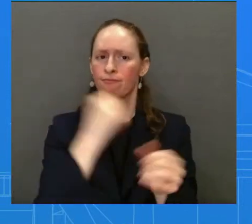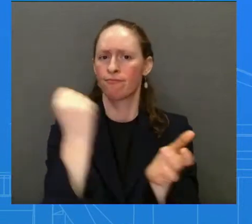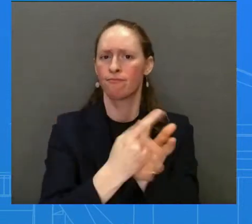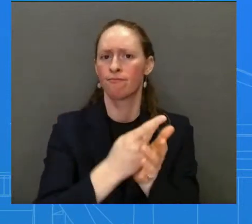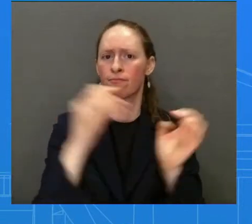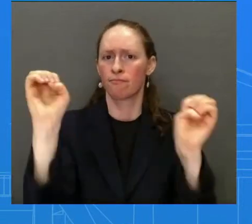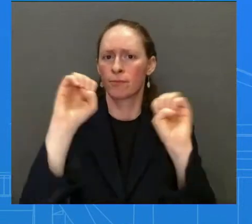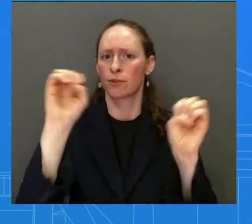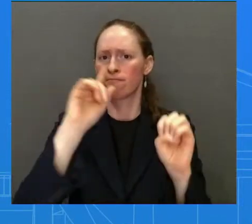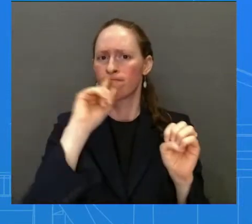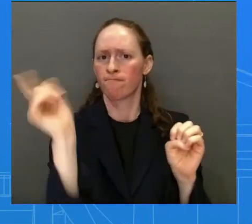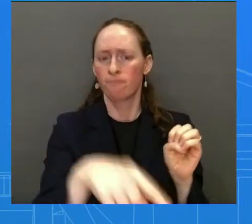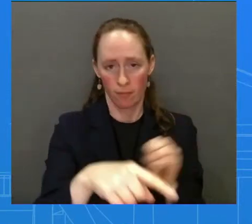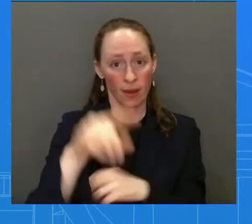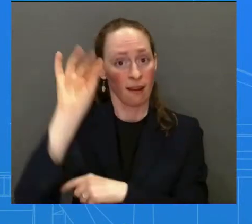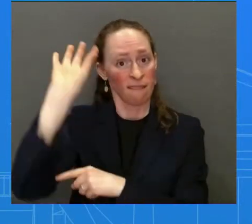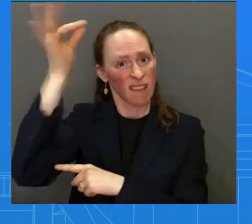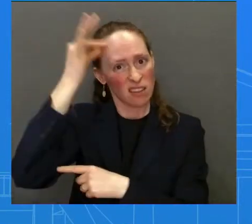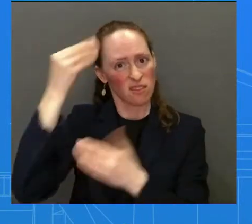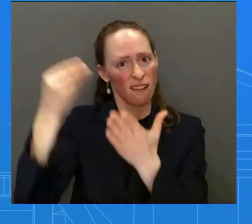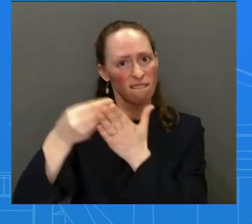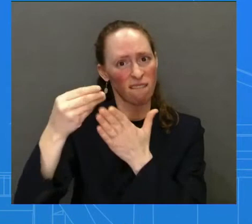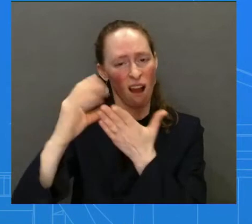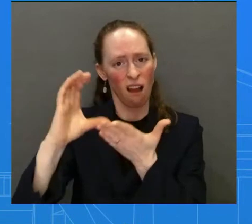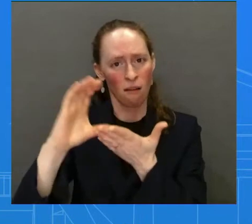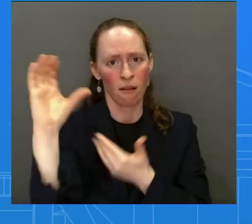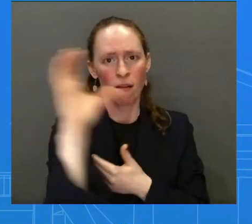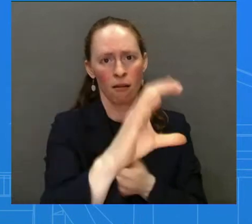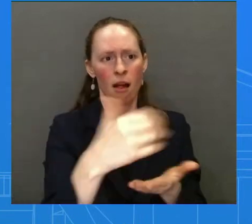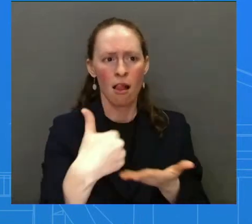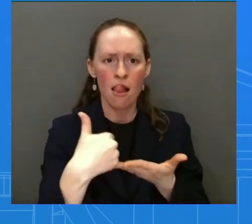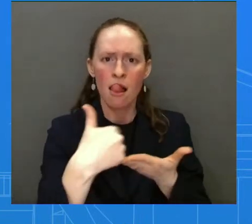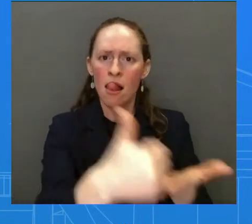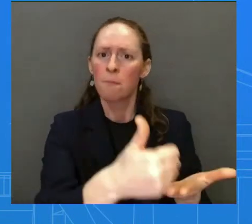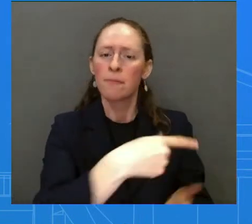to support emergency response efforts in the areas affected by the severe storms.